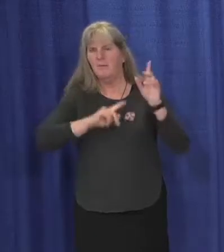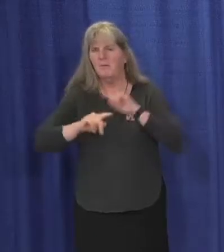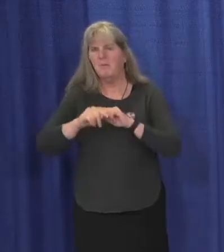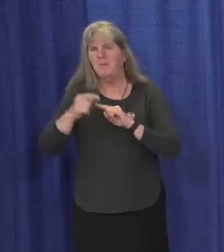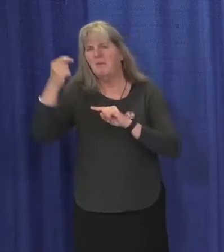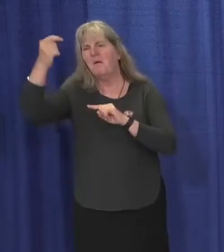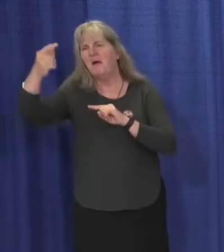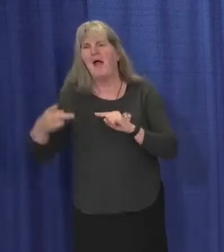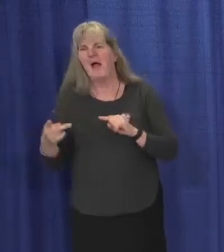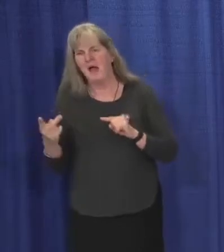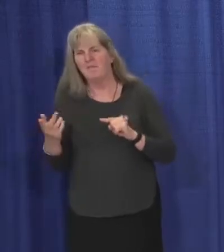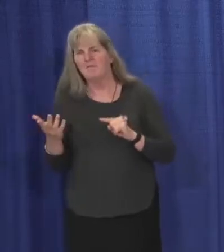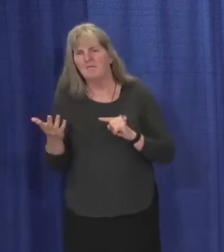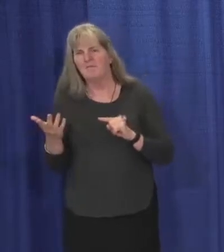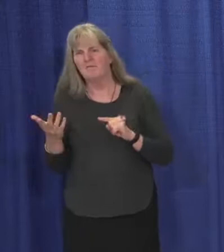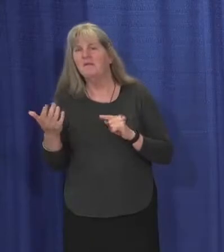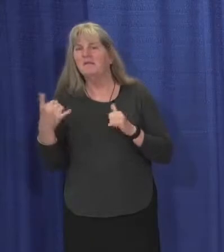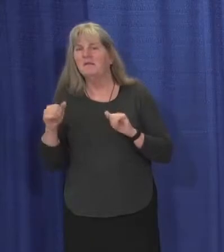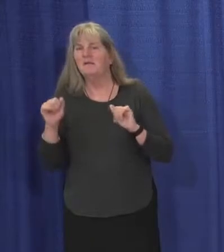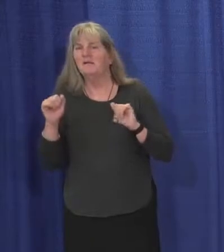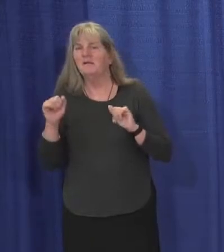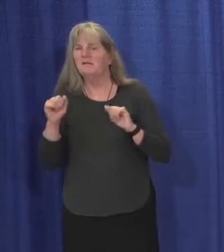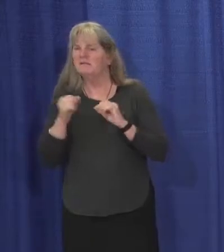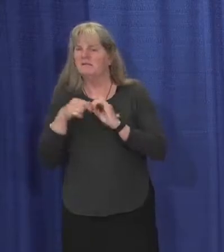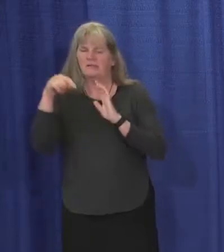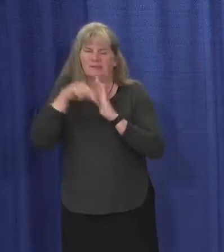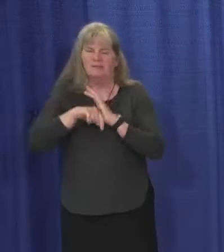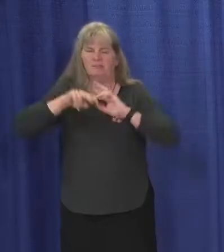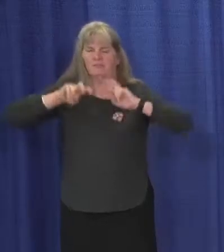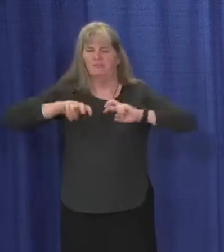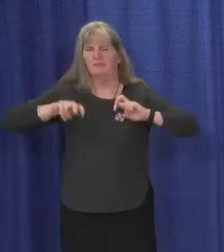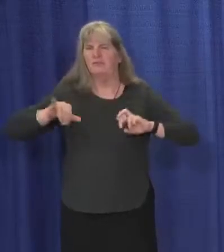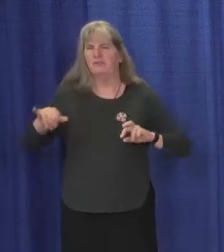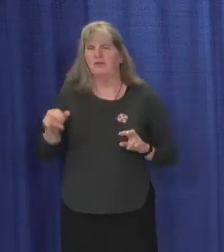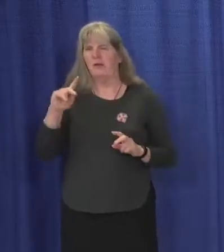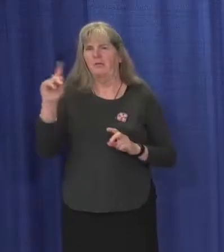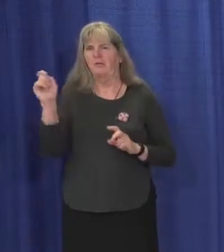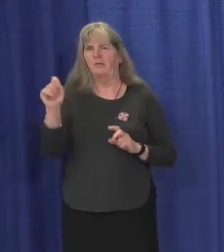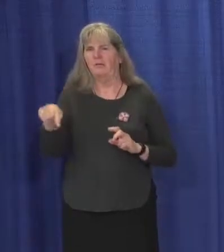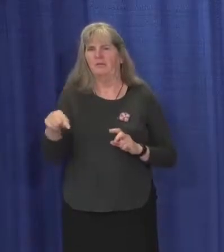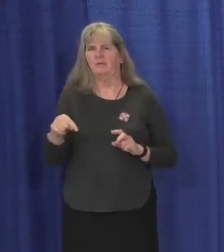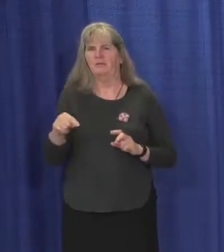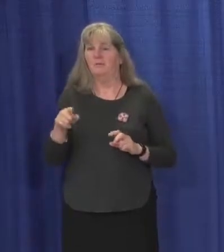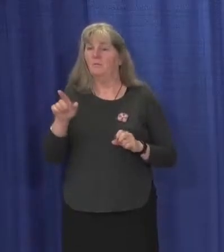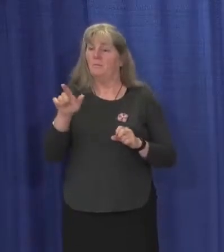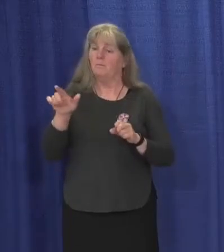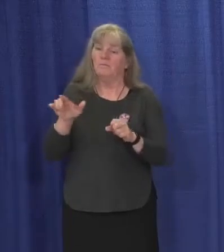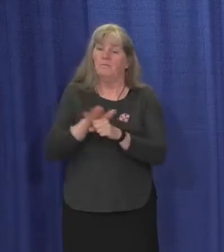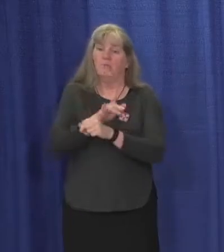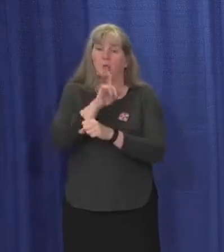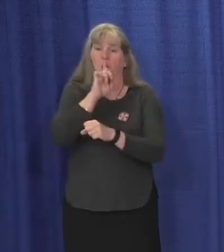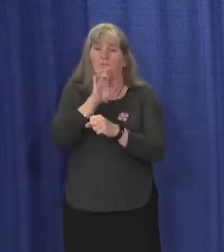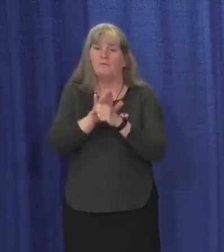and half even if you are infected but is still an ongoing question before we have